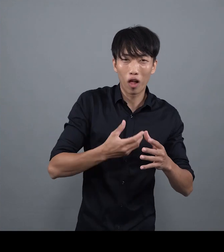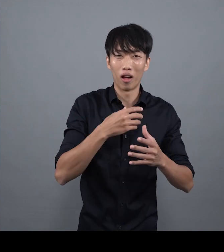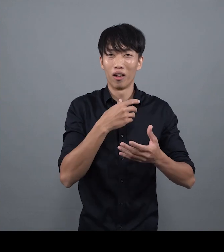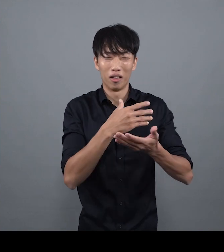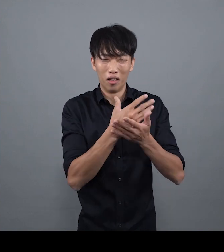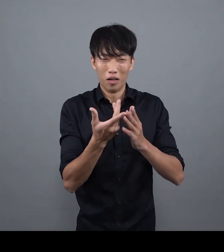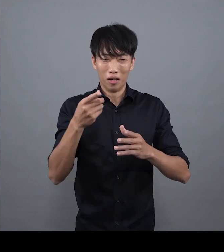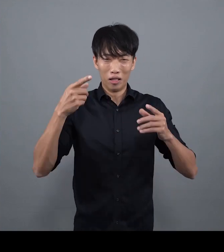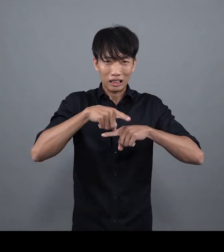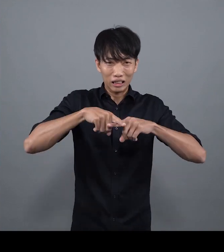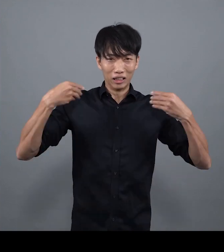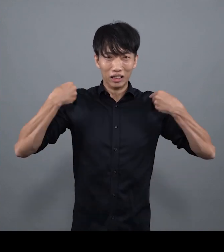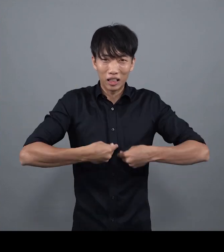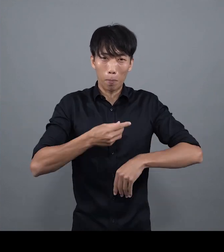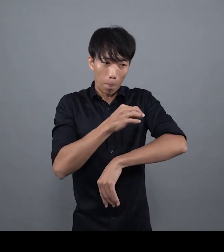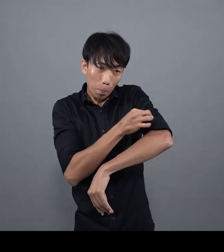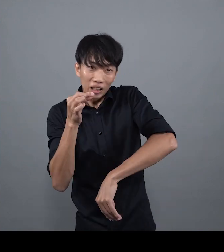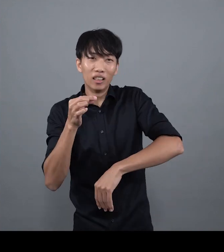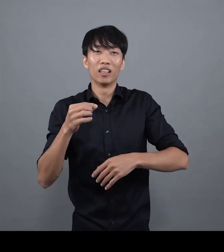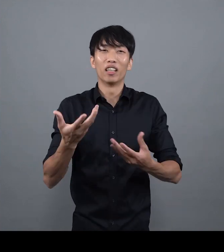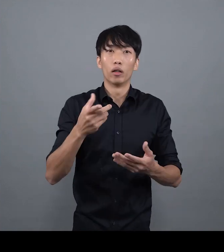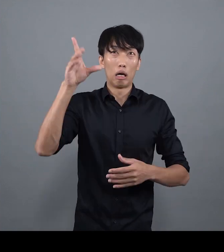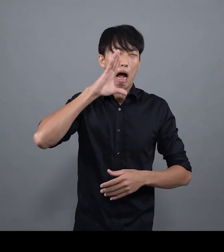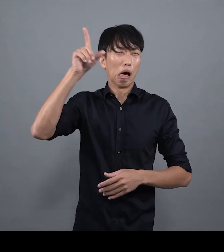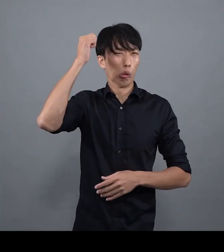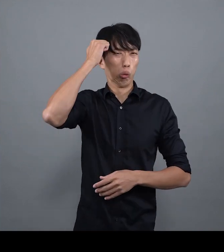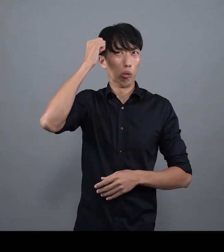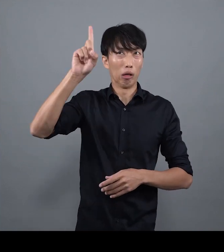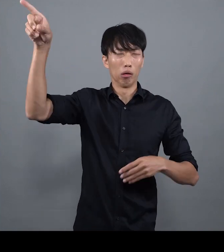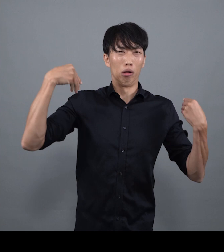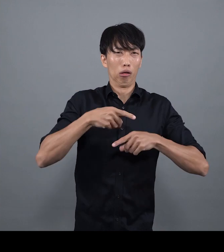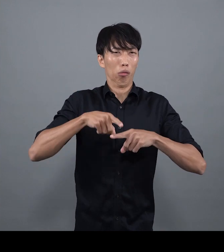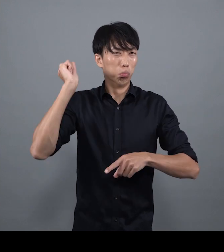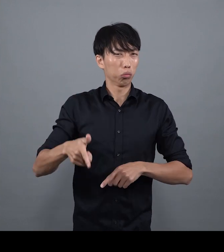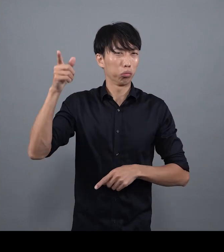I’d pick the bobbles off people’s jumpers that’s difficult to do in Thailand because people don’t wear jumpers there